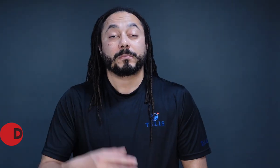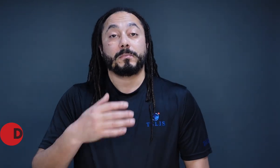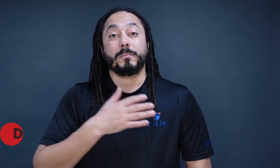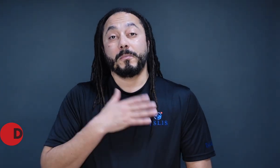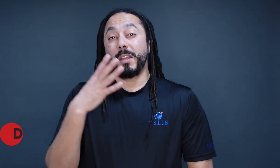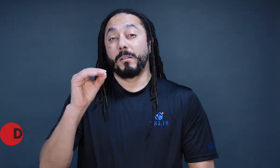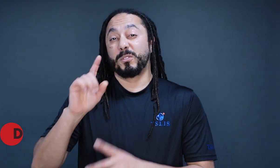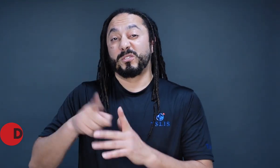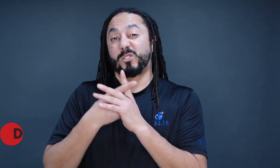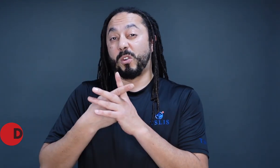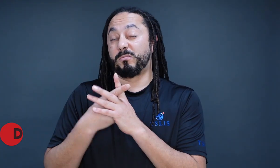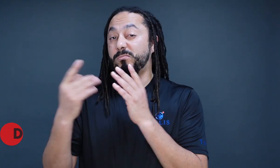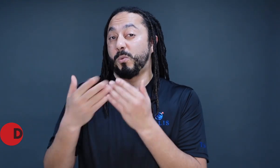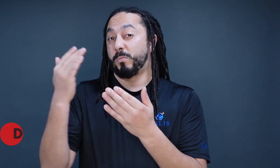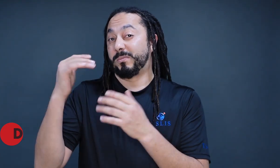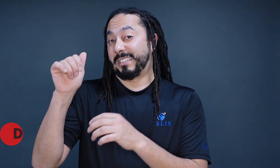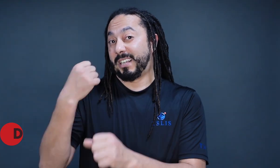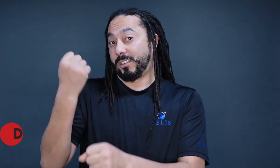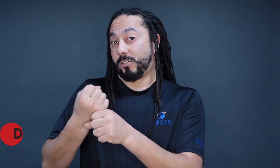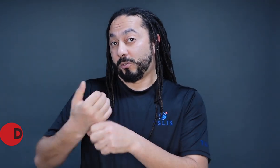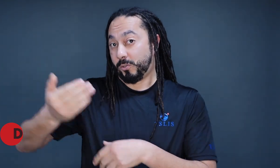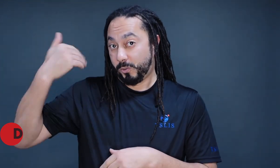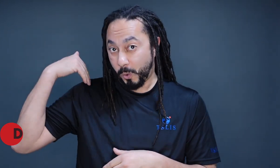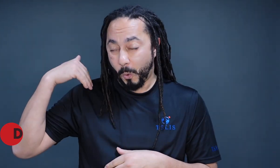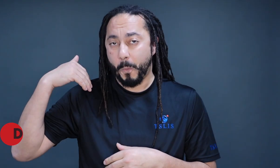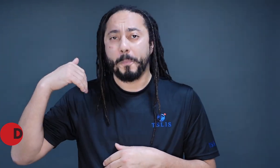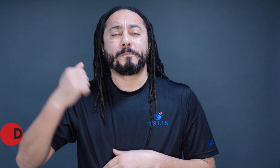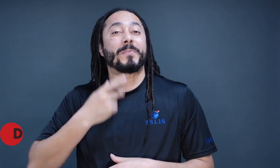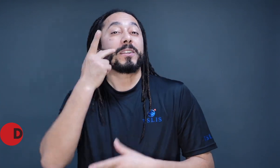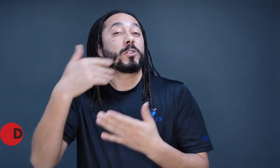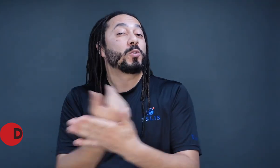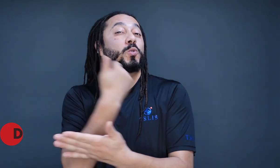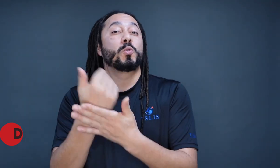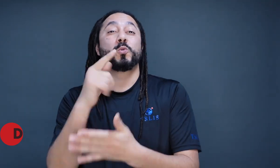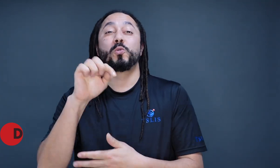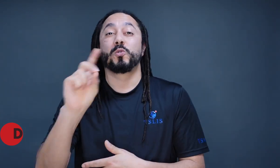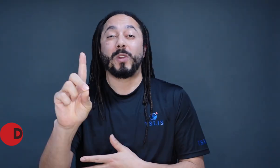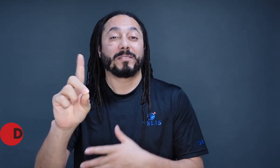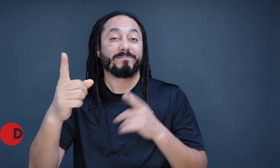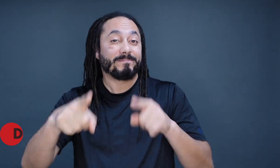My company started almost 10 years ago and here are some